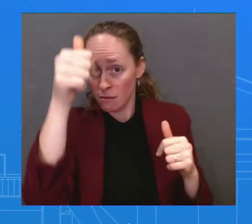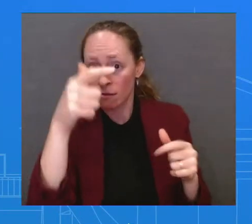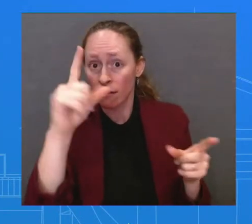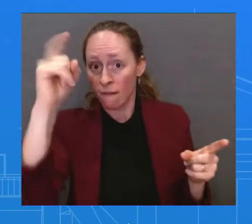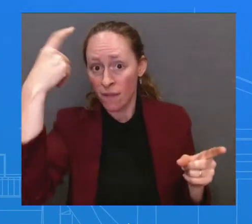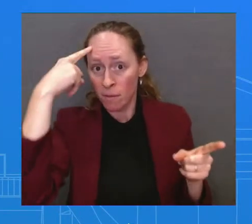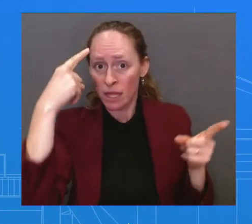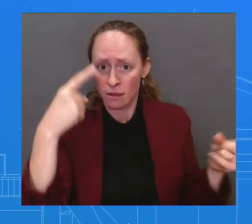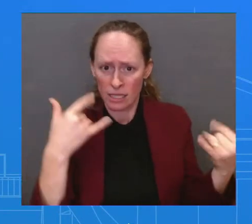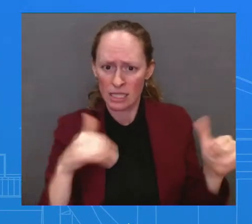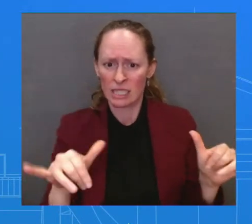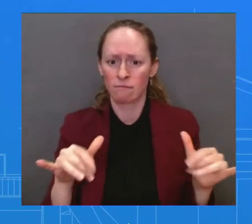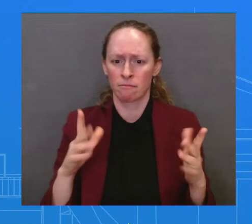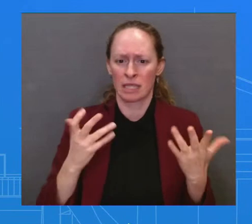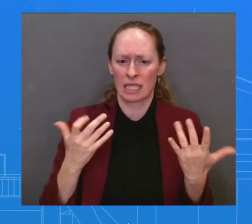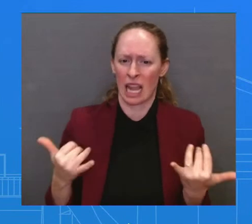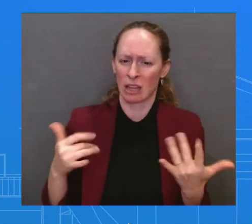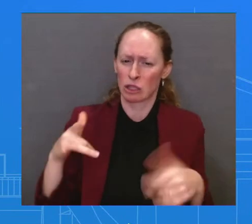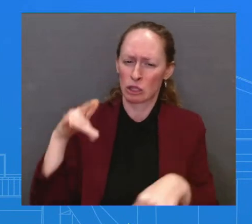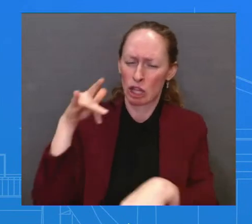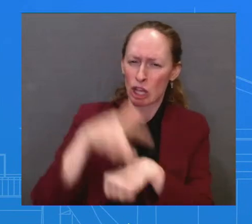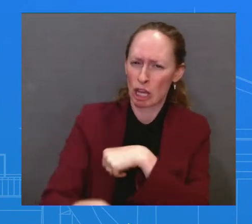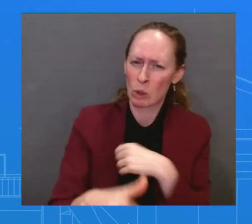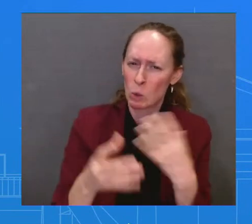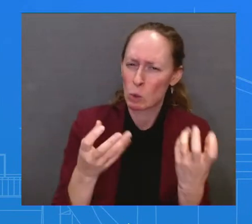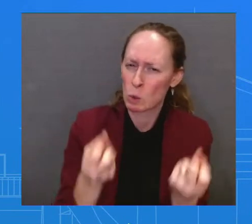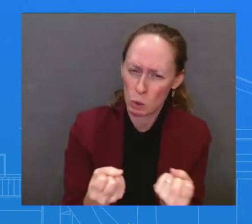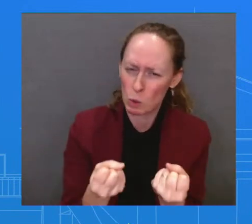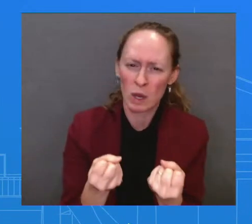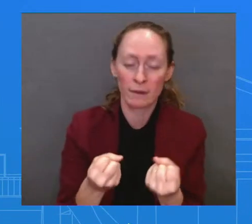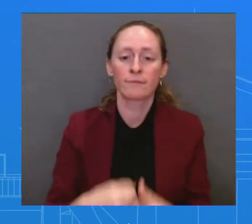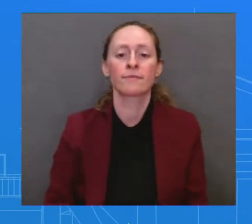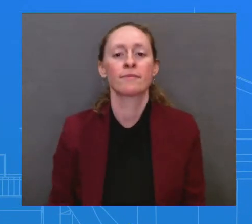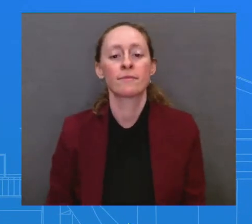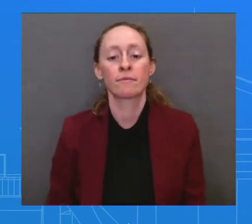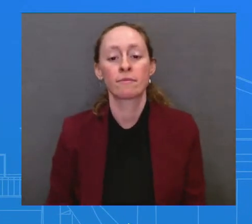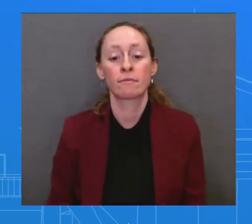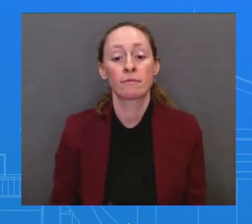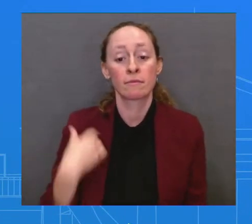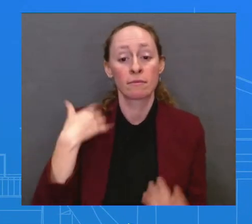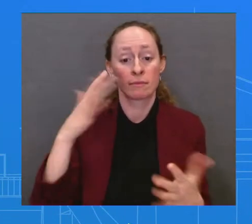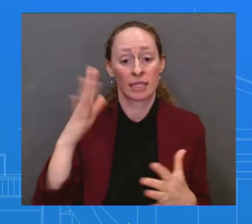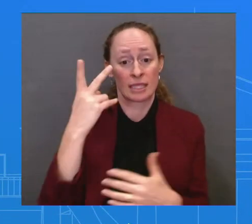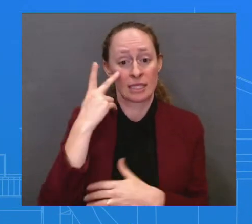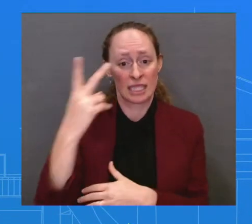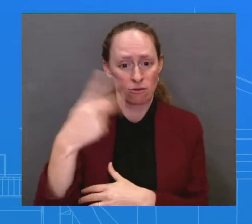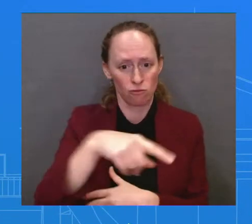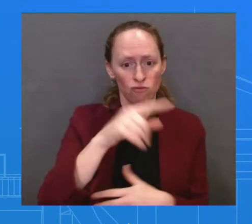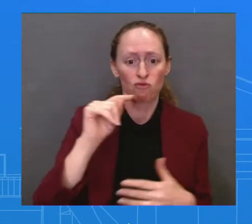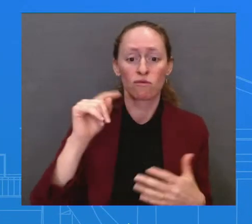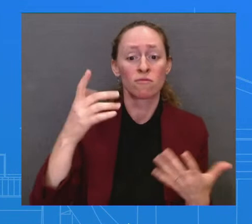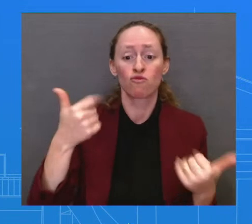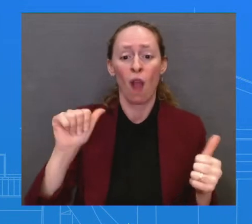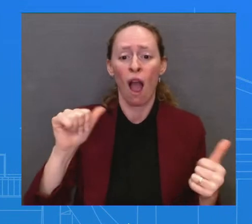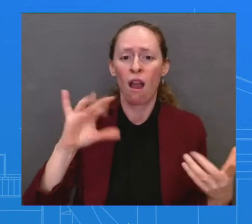to try to drive a wedge between the United States and Canada on this issue. And I firmly reject the idea that there is a wedge